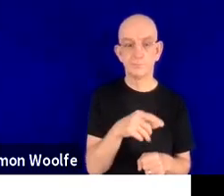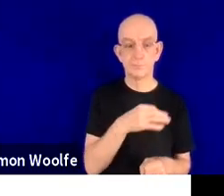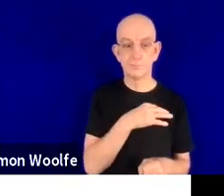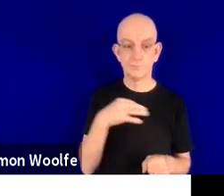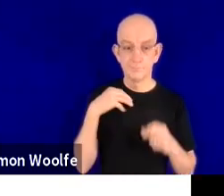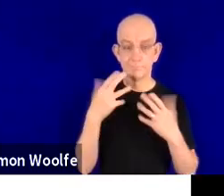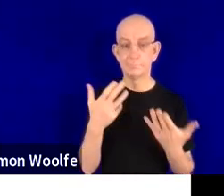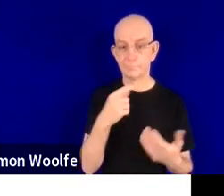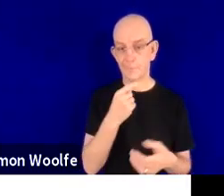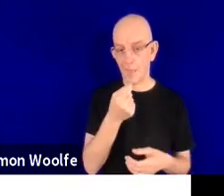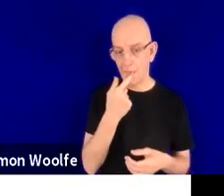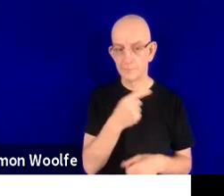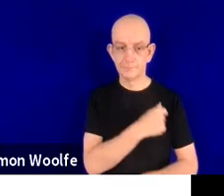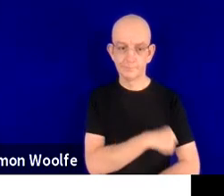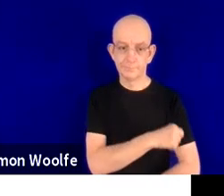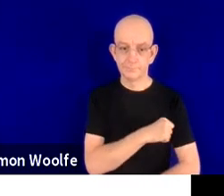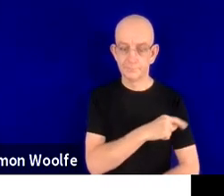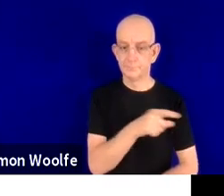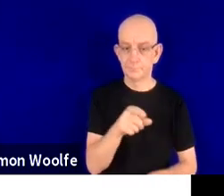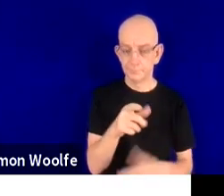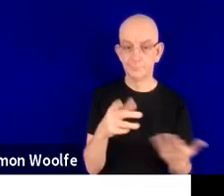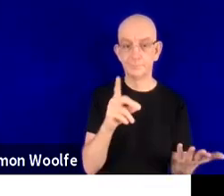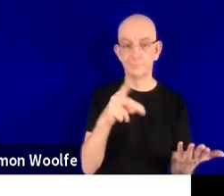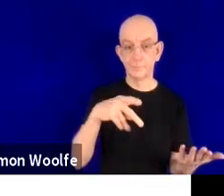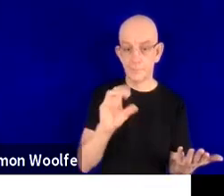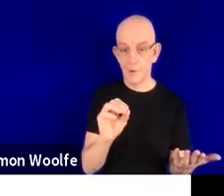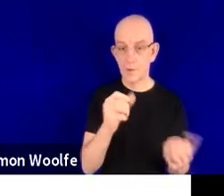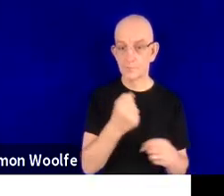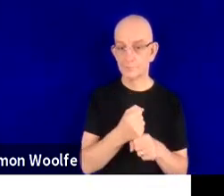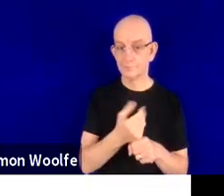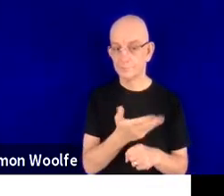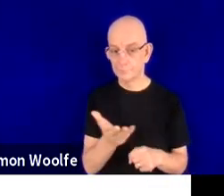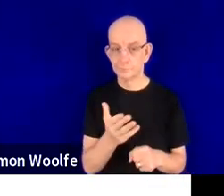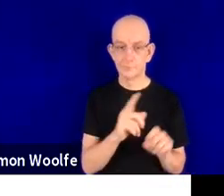Then you have to think about the mechanism you have to use to achieve quality control